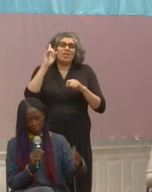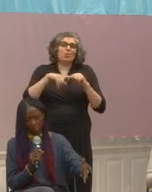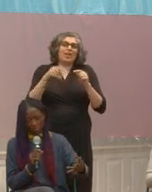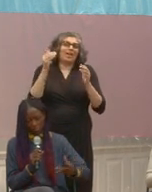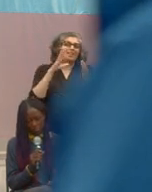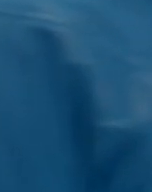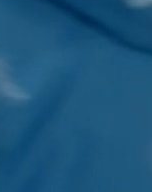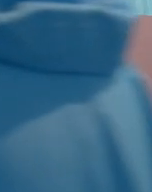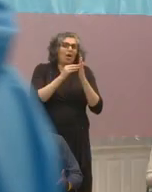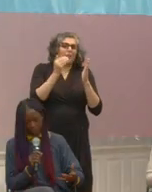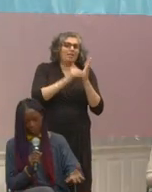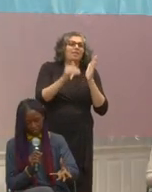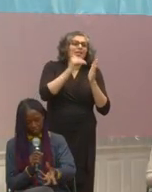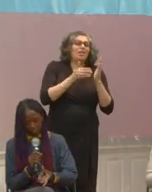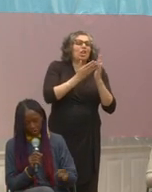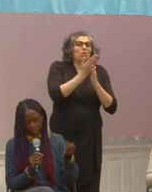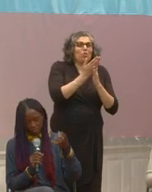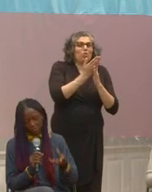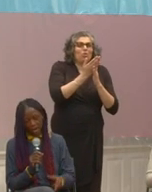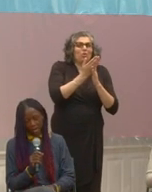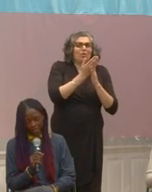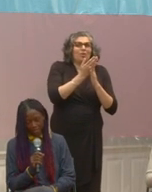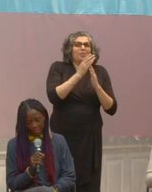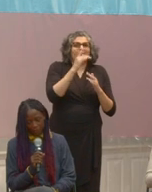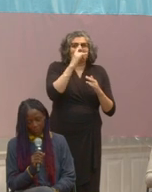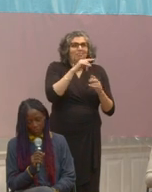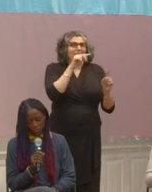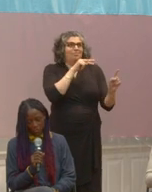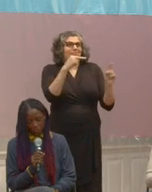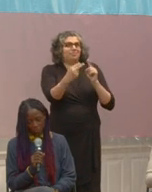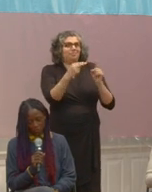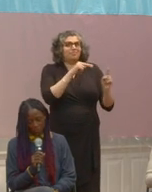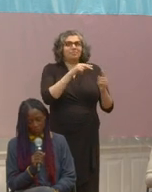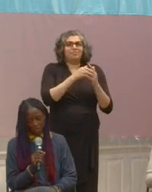through the mechanisms of this artificial life. And so, for me,